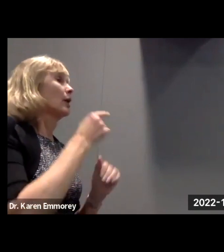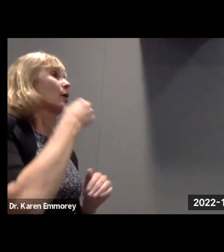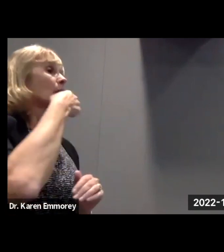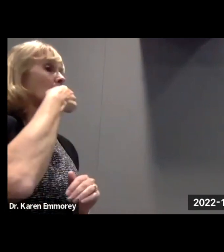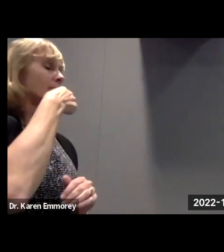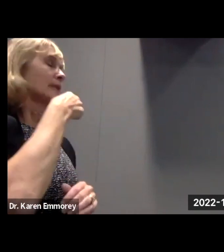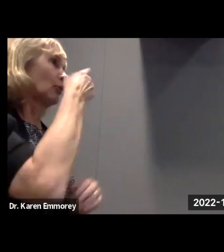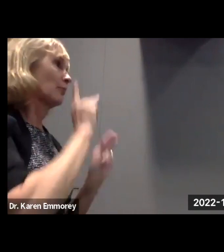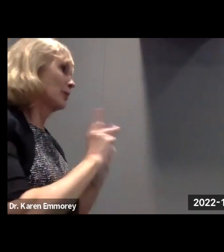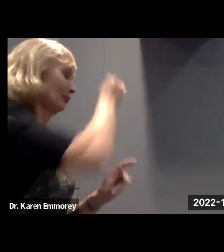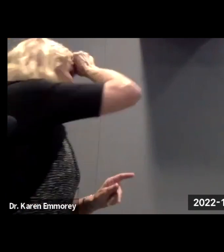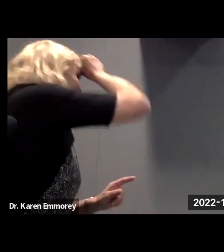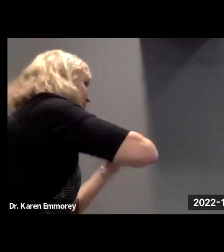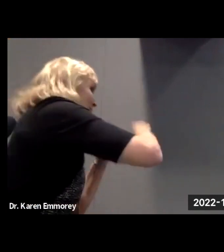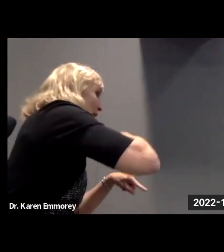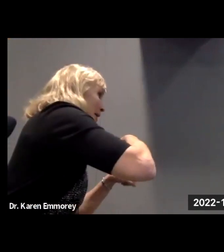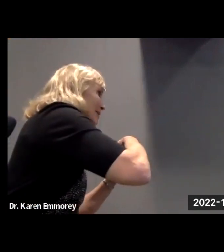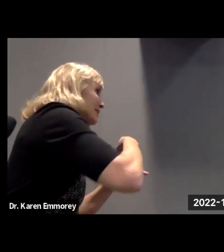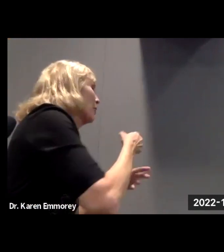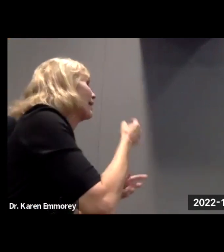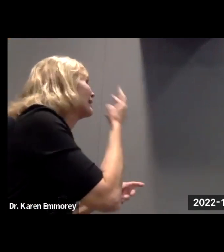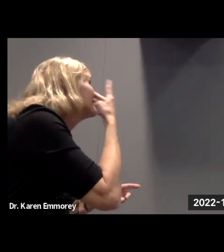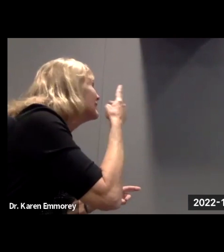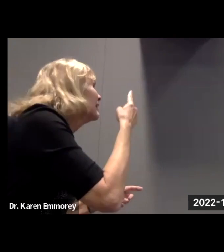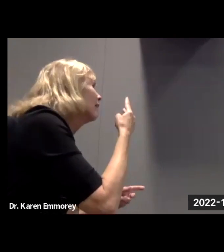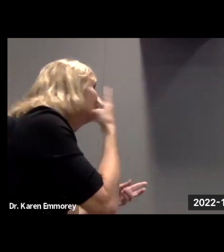But these signs for that people,